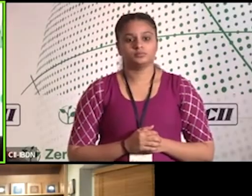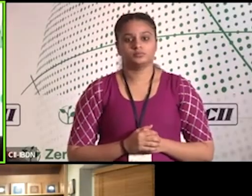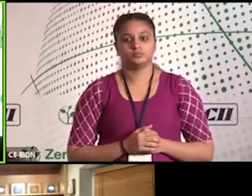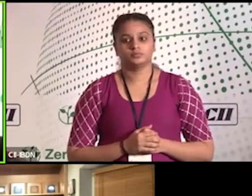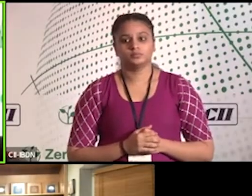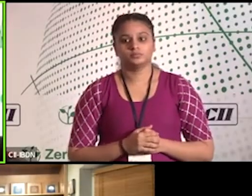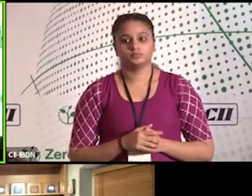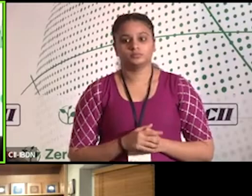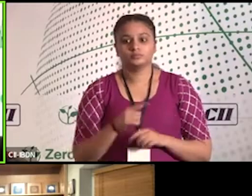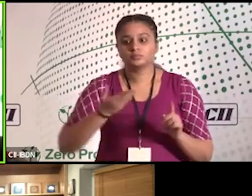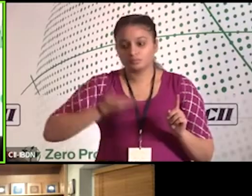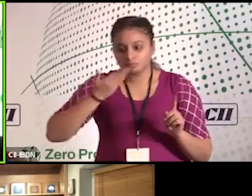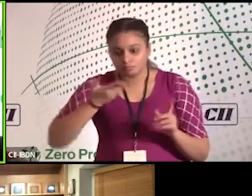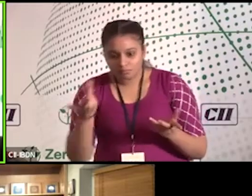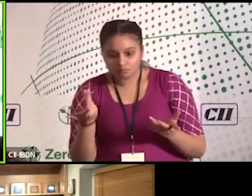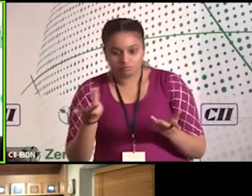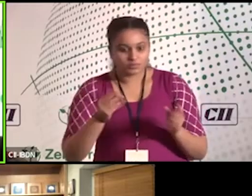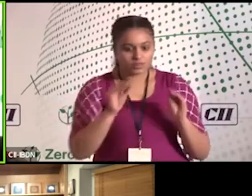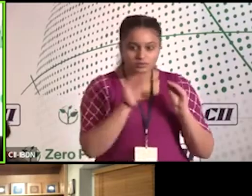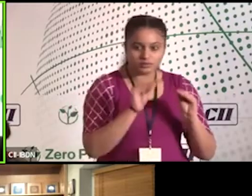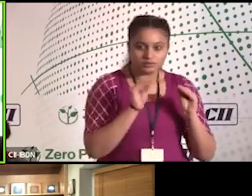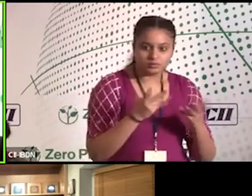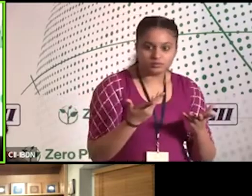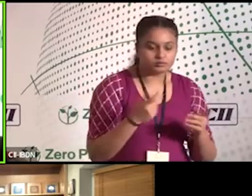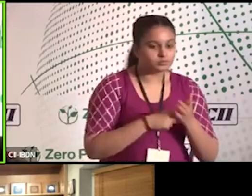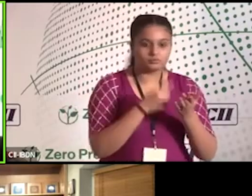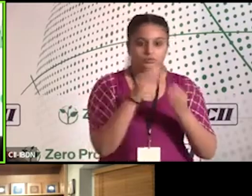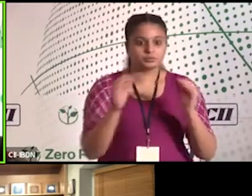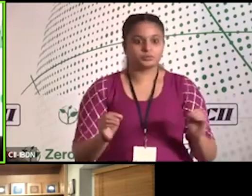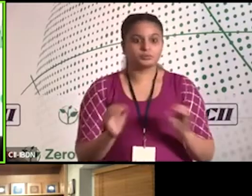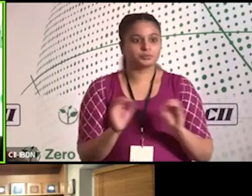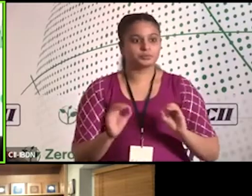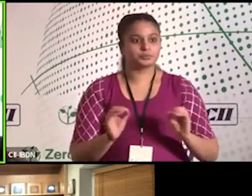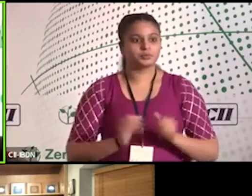you know, do that mentor that they are accessing any kind of resources. So